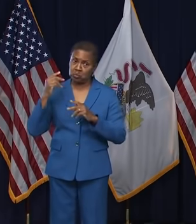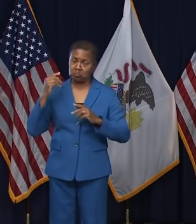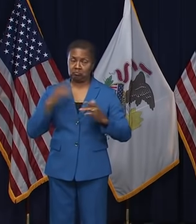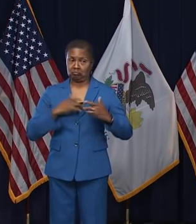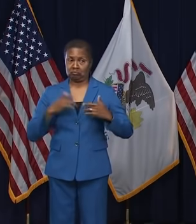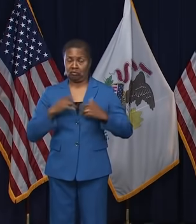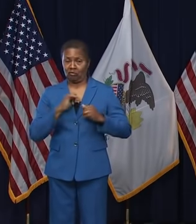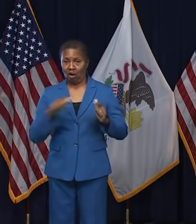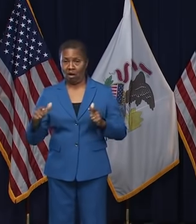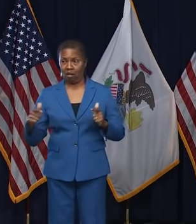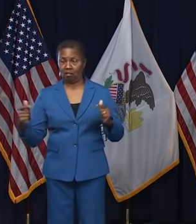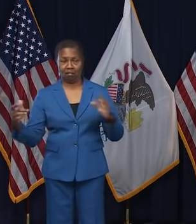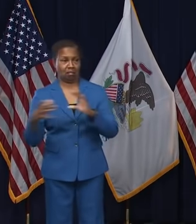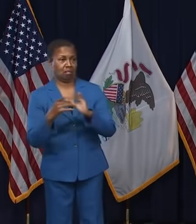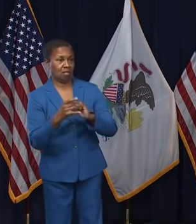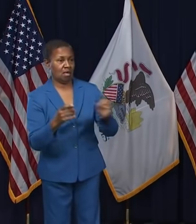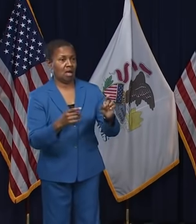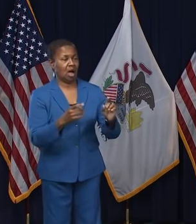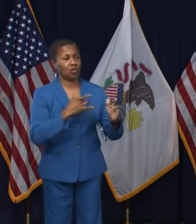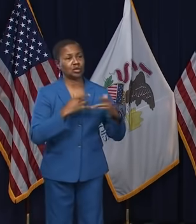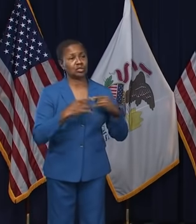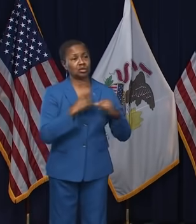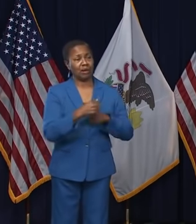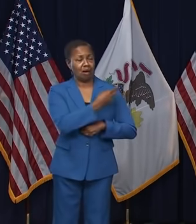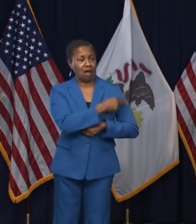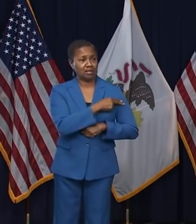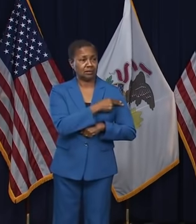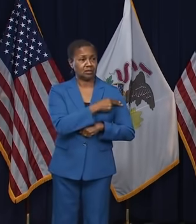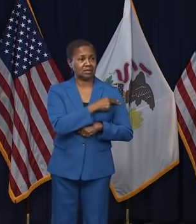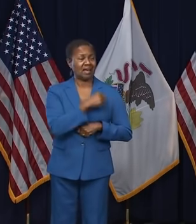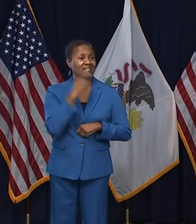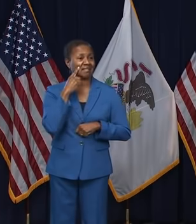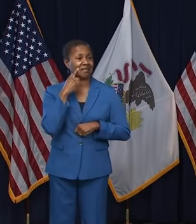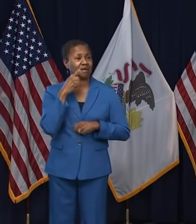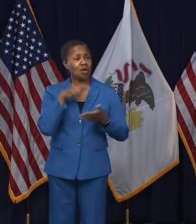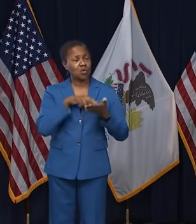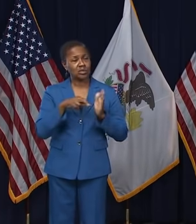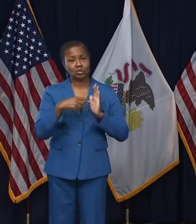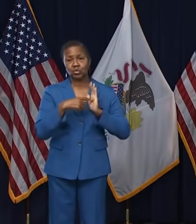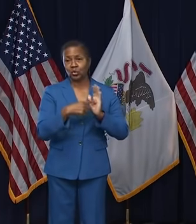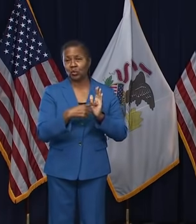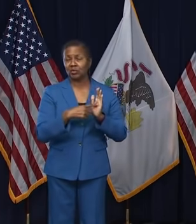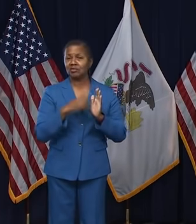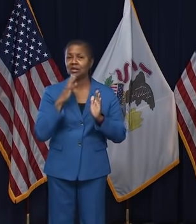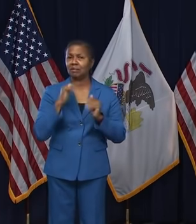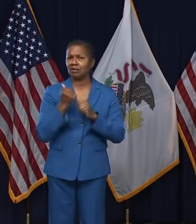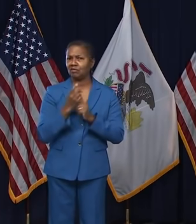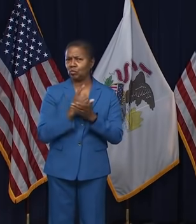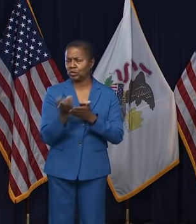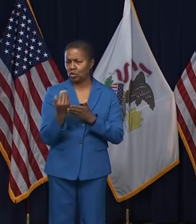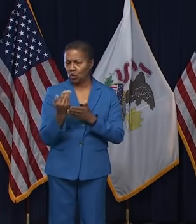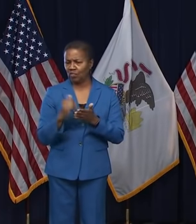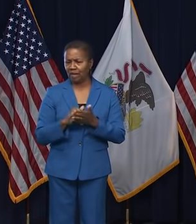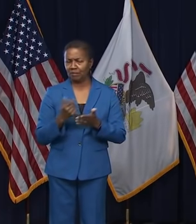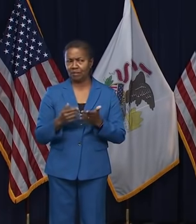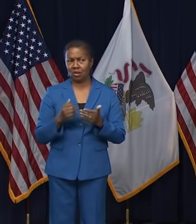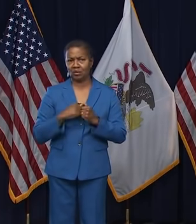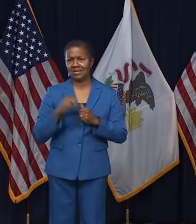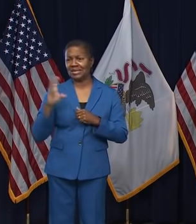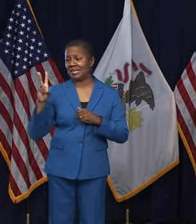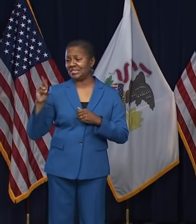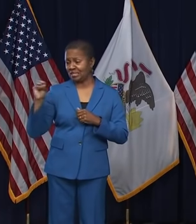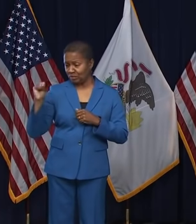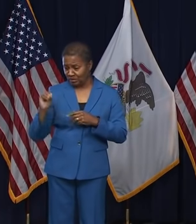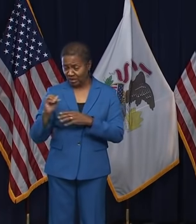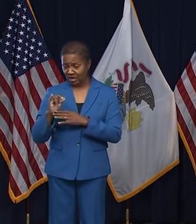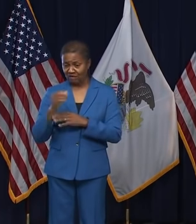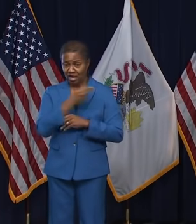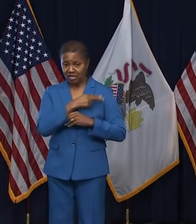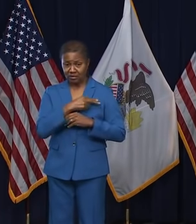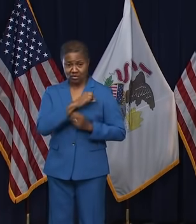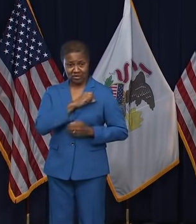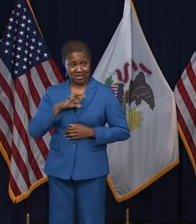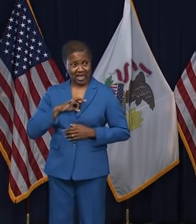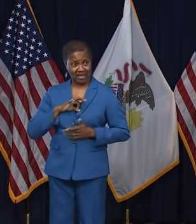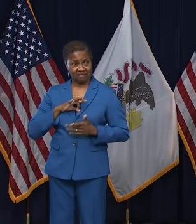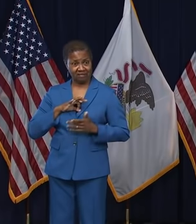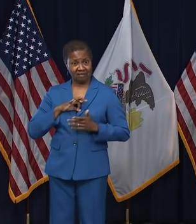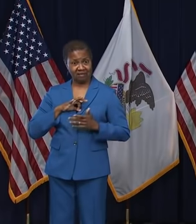transmissibility is very very